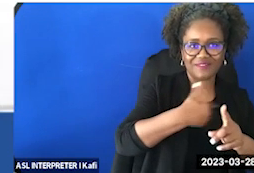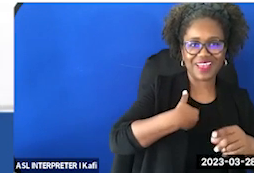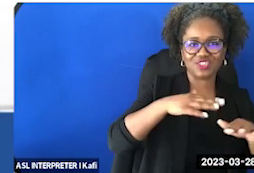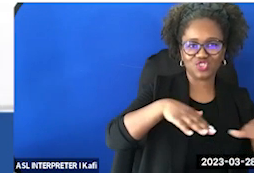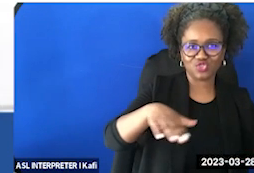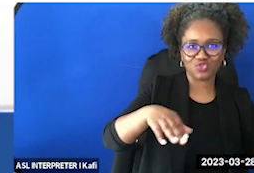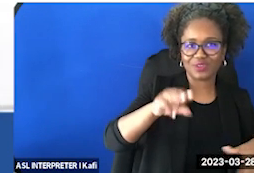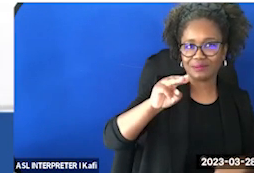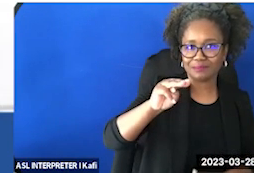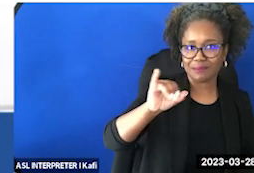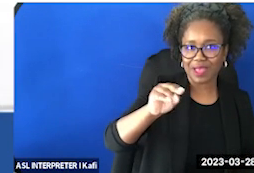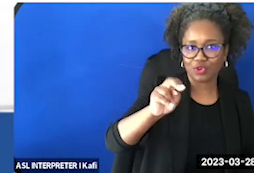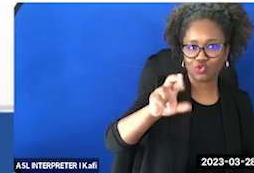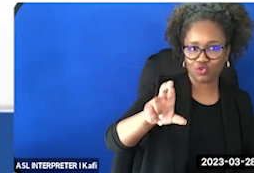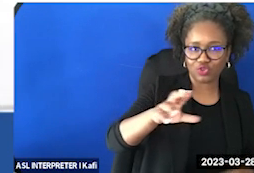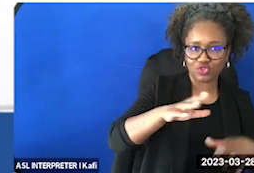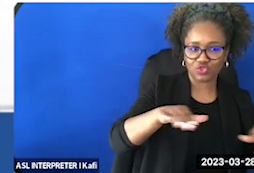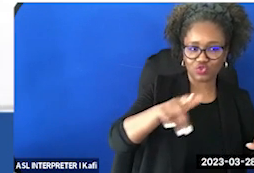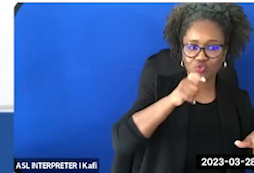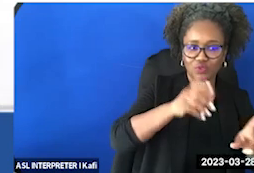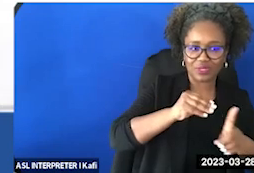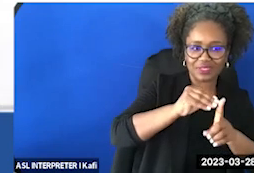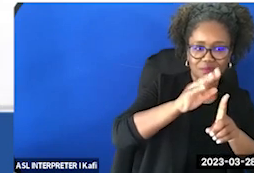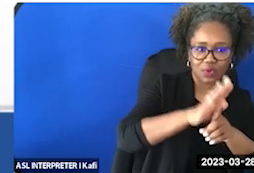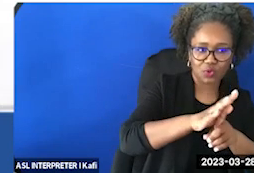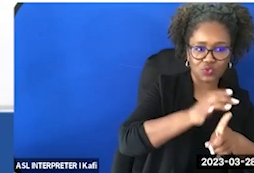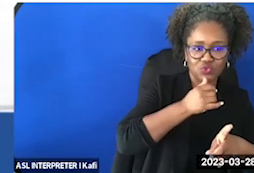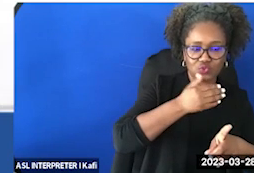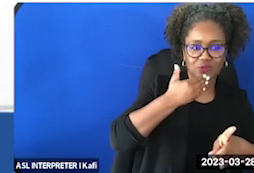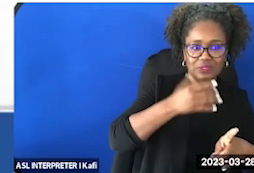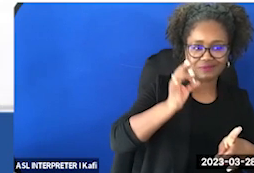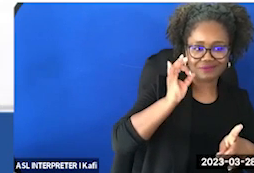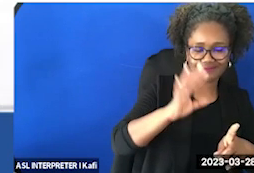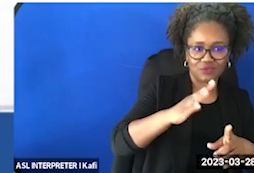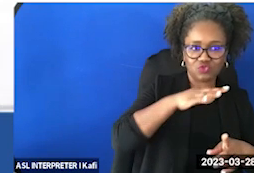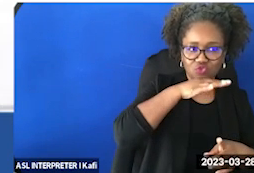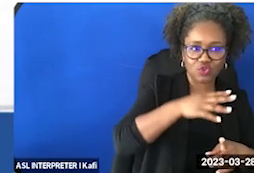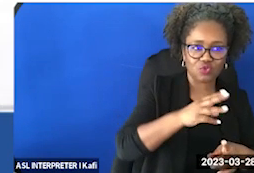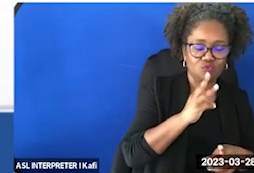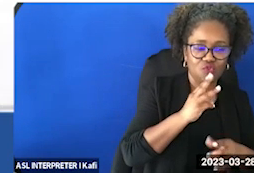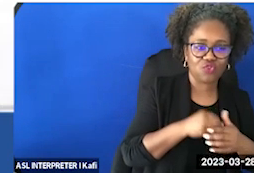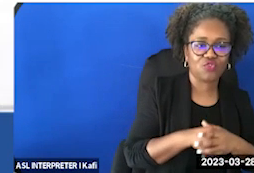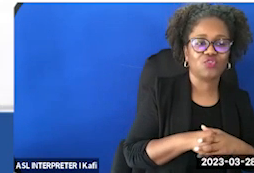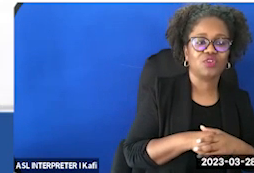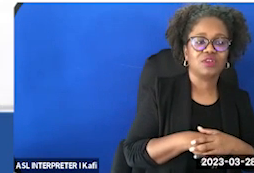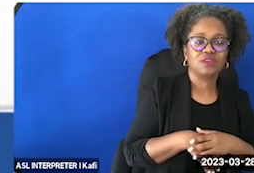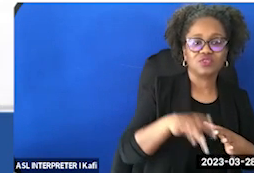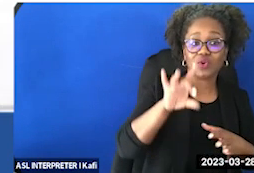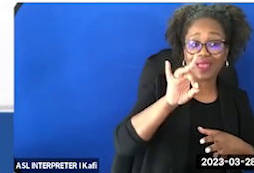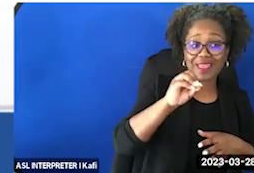Debbie Stine, Science & Technology Policy Academy: 18% turno claim. So let's just take this 80% Debbie Stine, Science & Technology Policy Academy: for people, you know, who had minors right, and that were exposed.